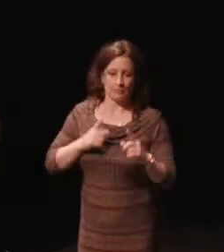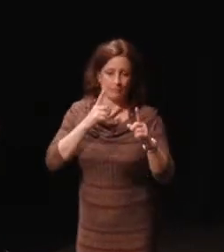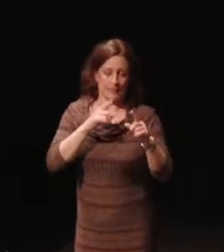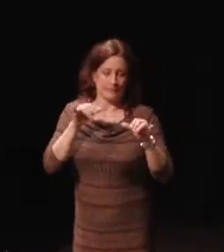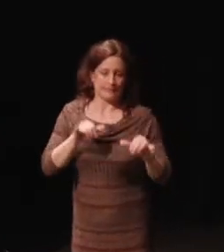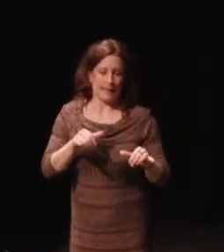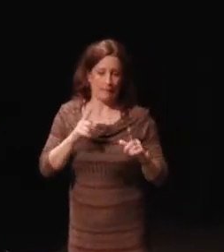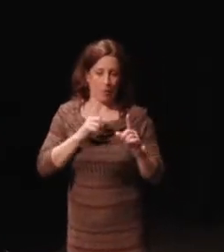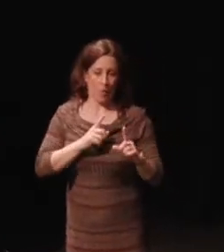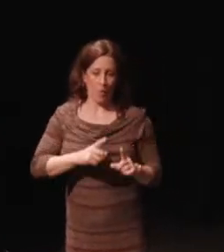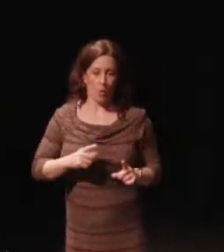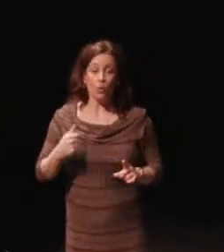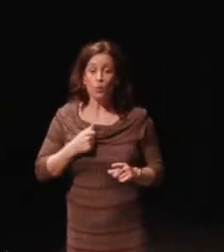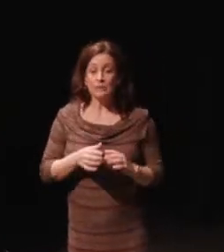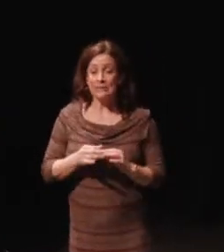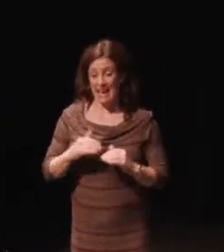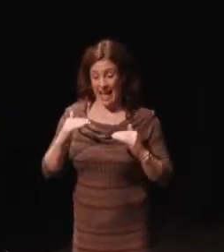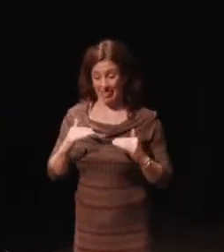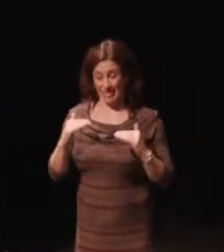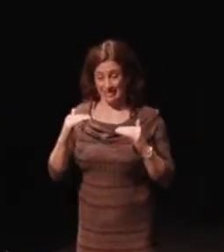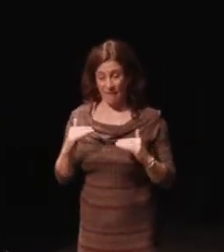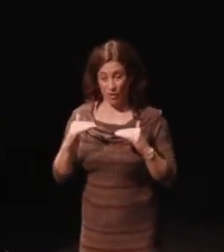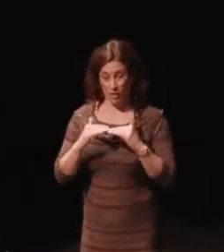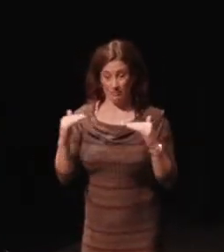When we say in this particular level, you have to fight 10 guys,